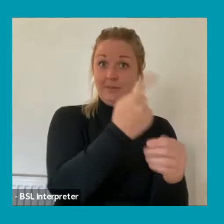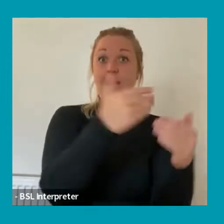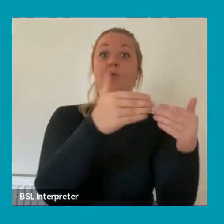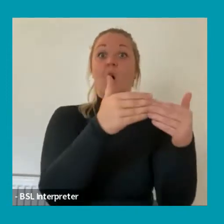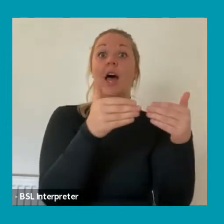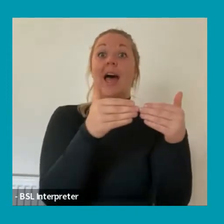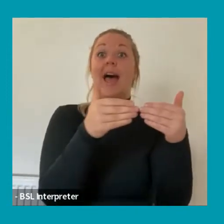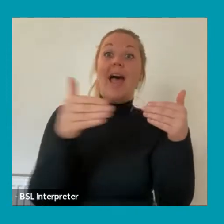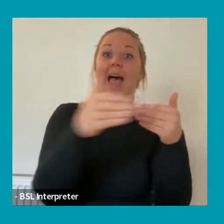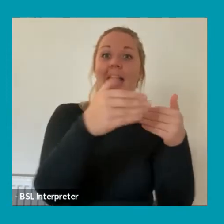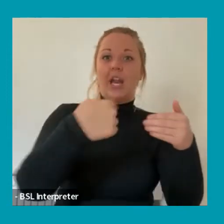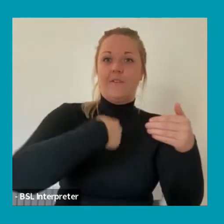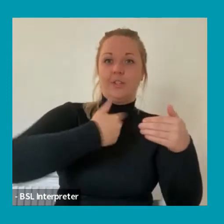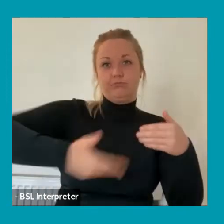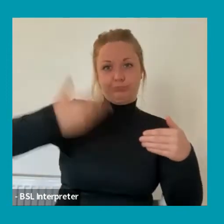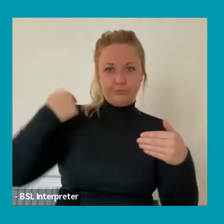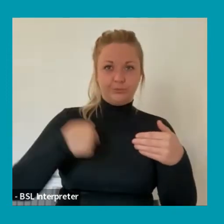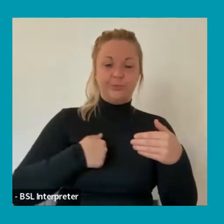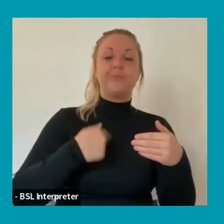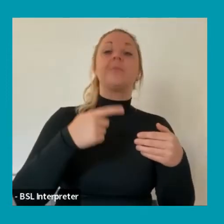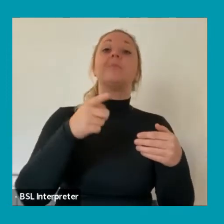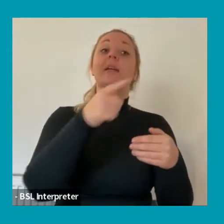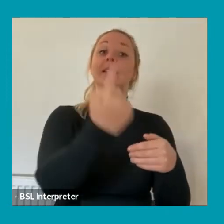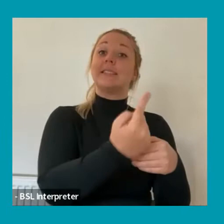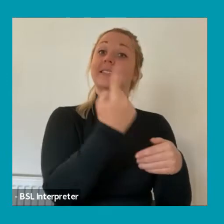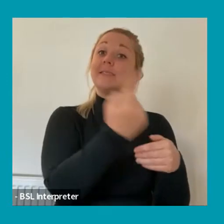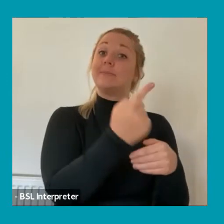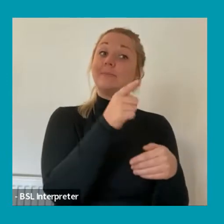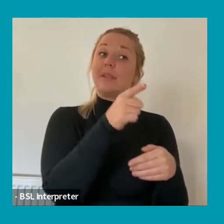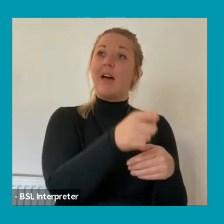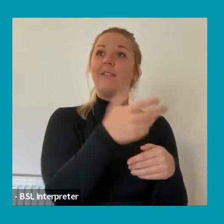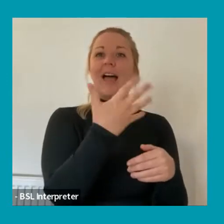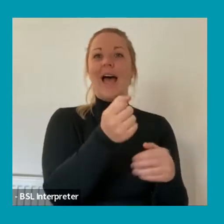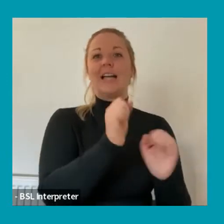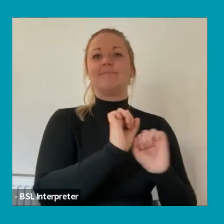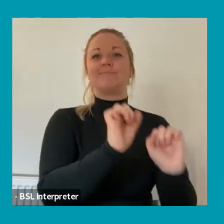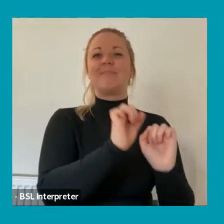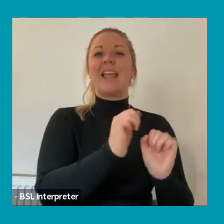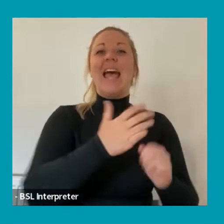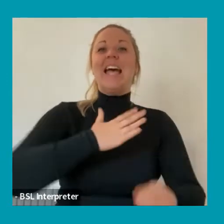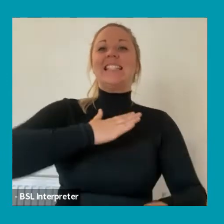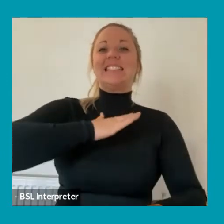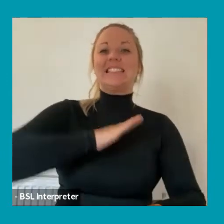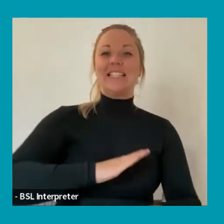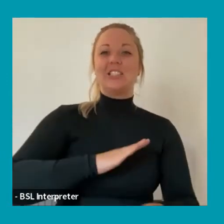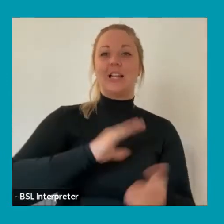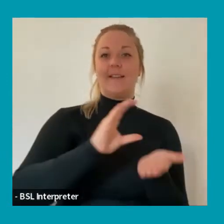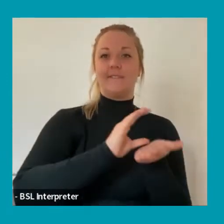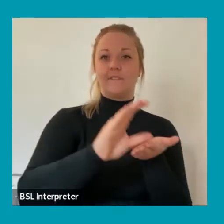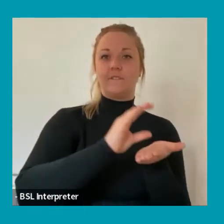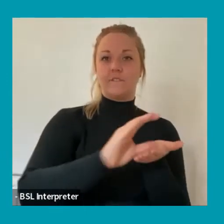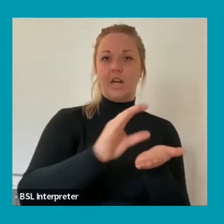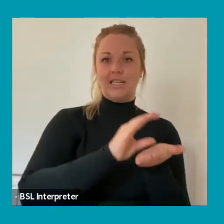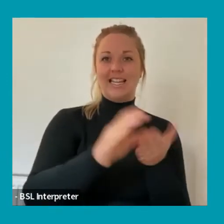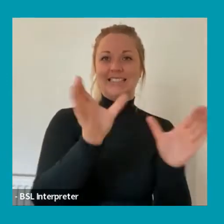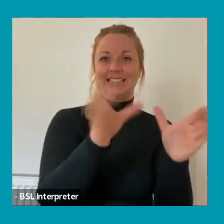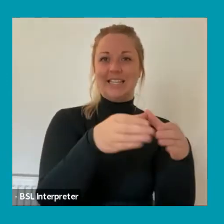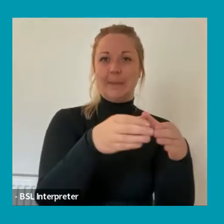They had essentially funded adjustments teams. So line managers, it didn't come out of individual budgets.